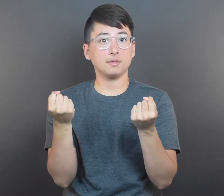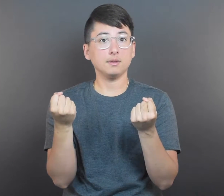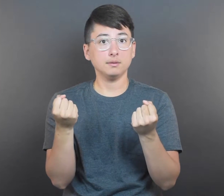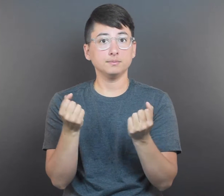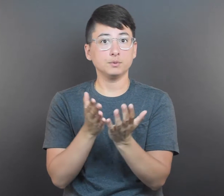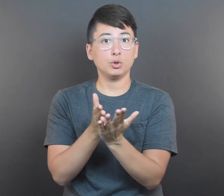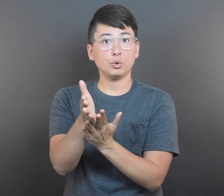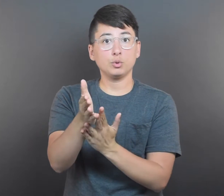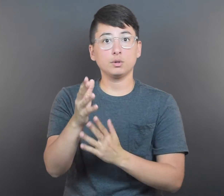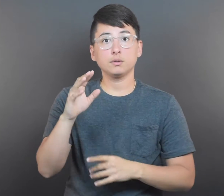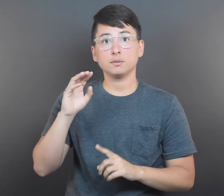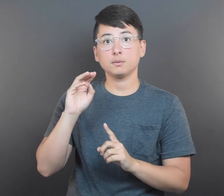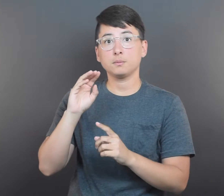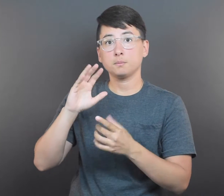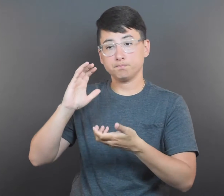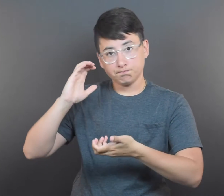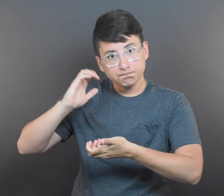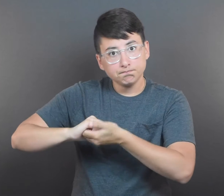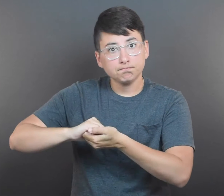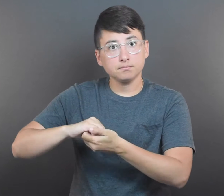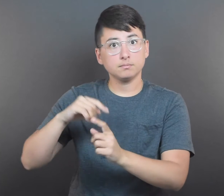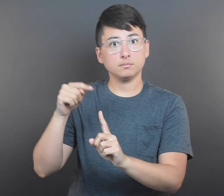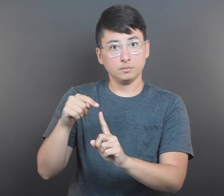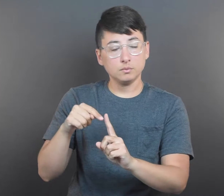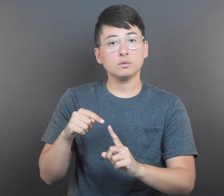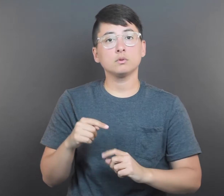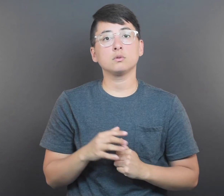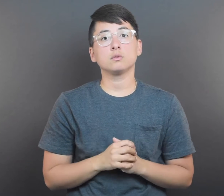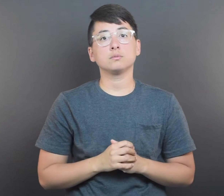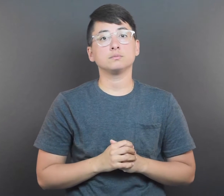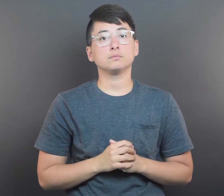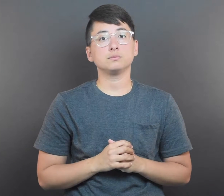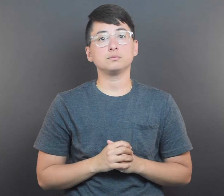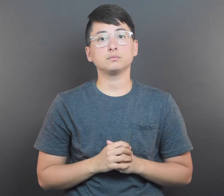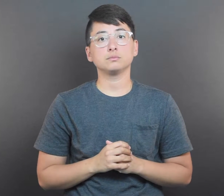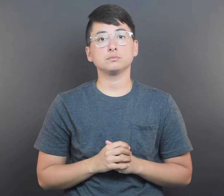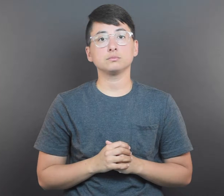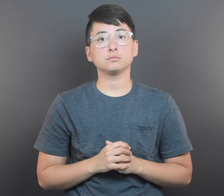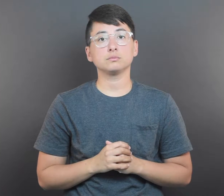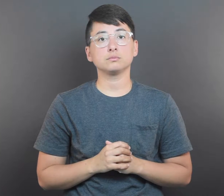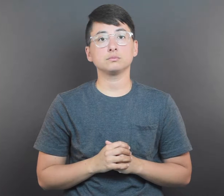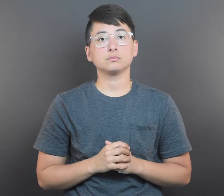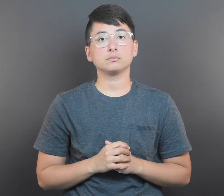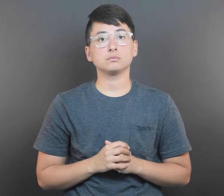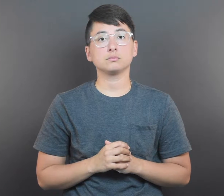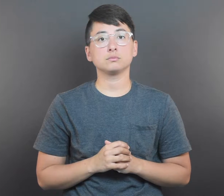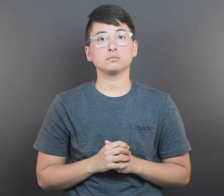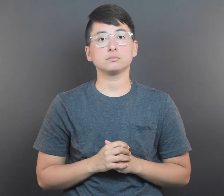more than 200 people turned up to be vaccinated, which was a great surprise for the team!